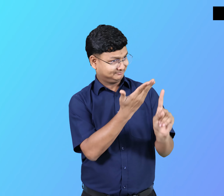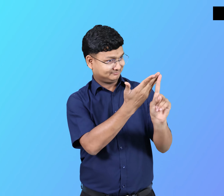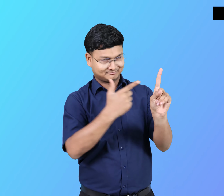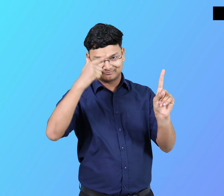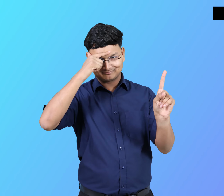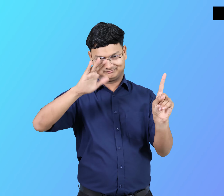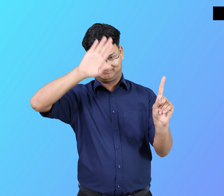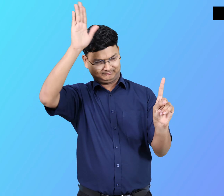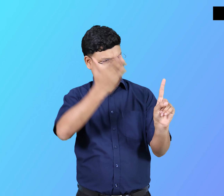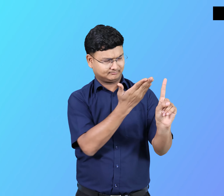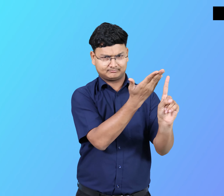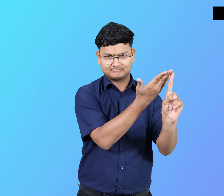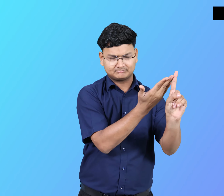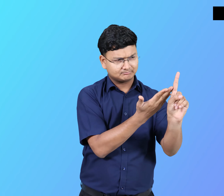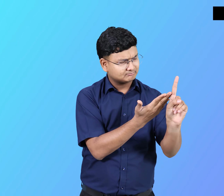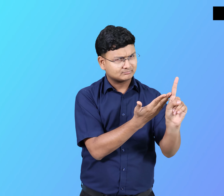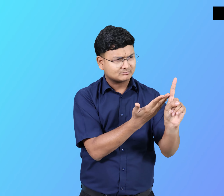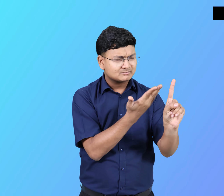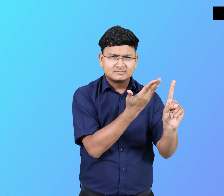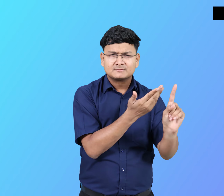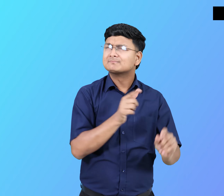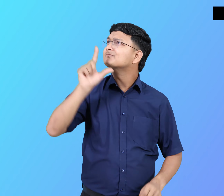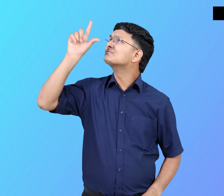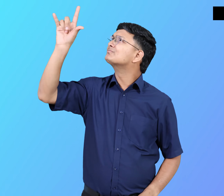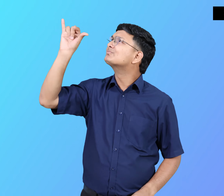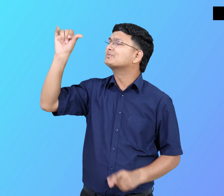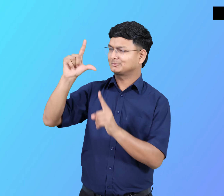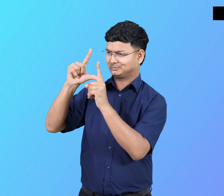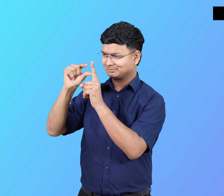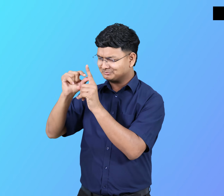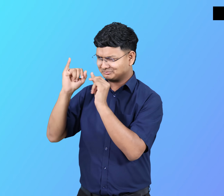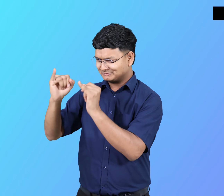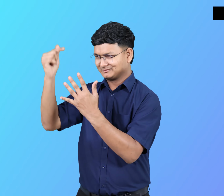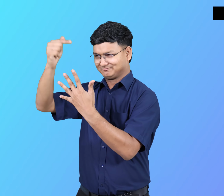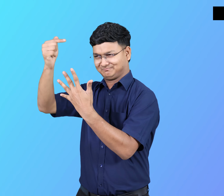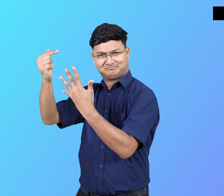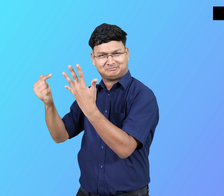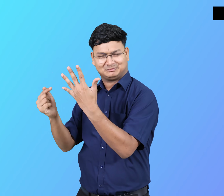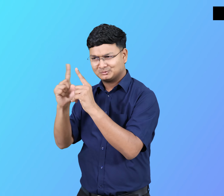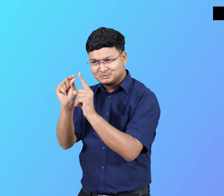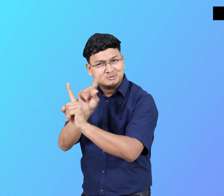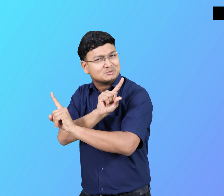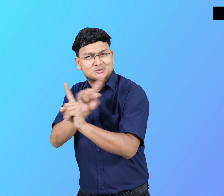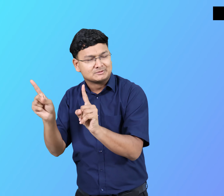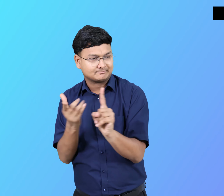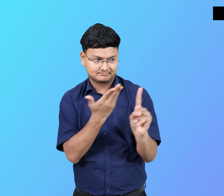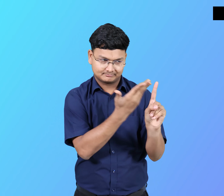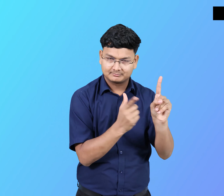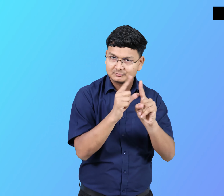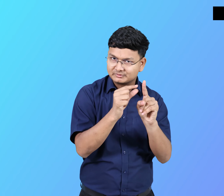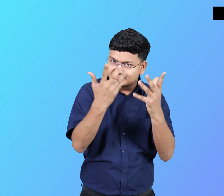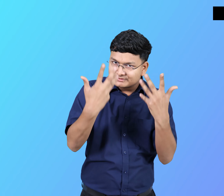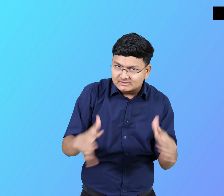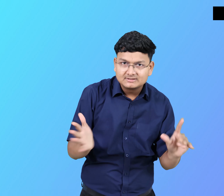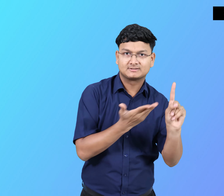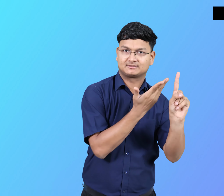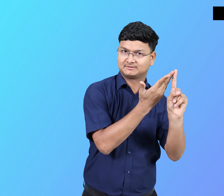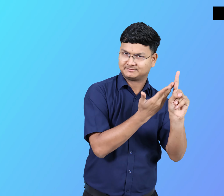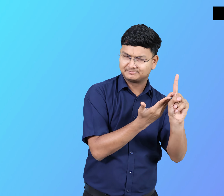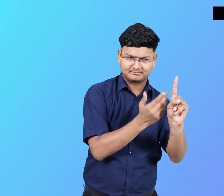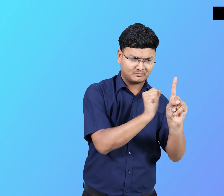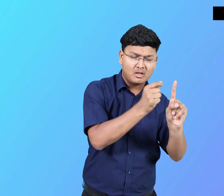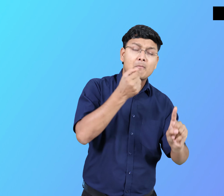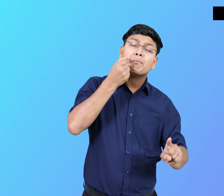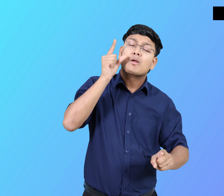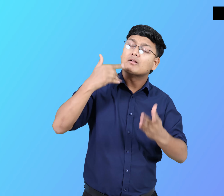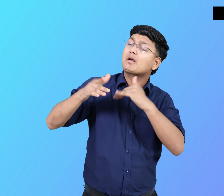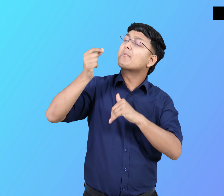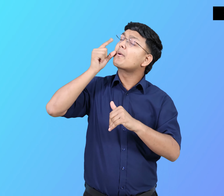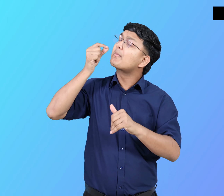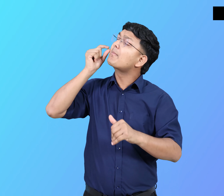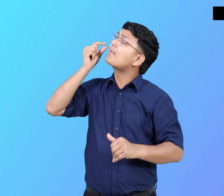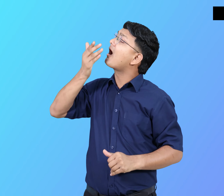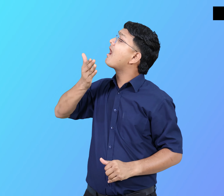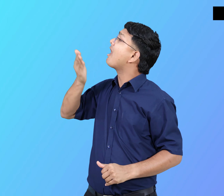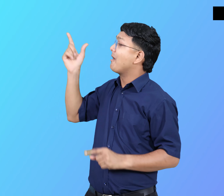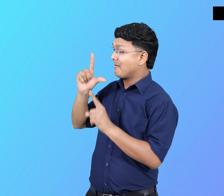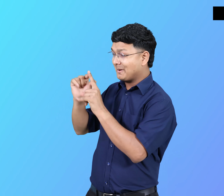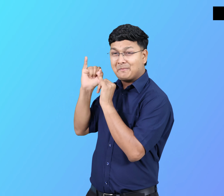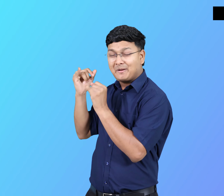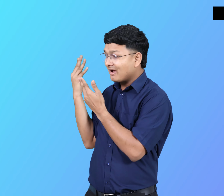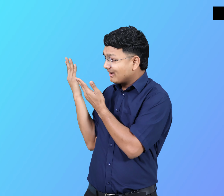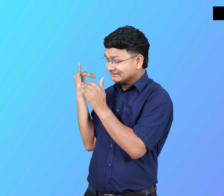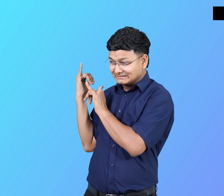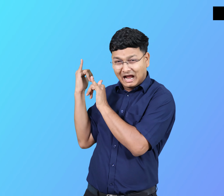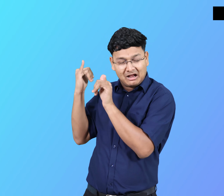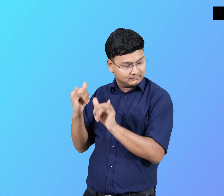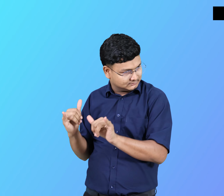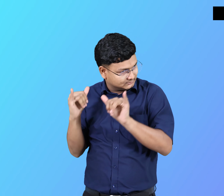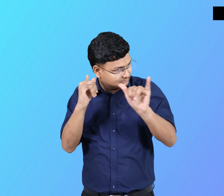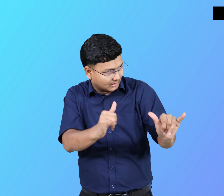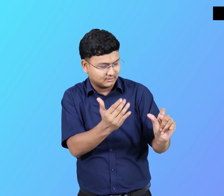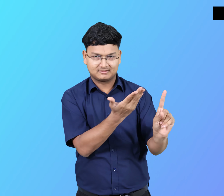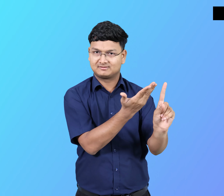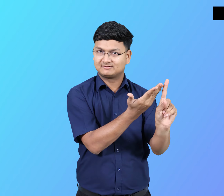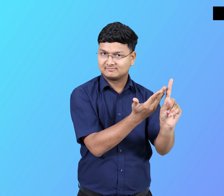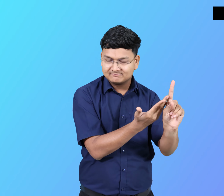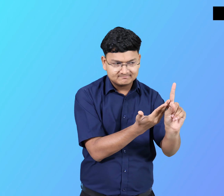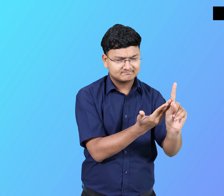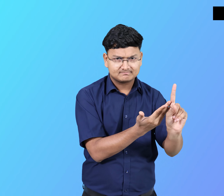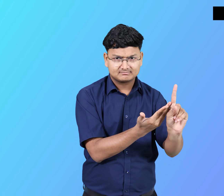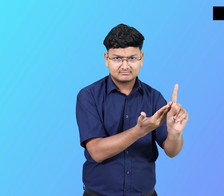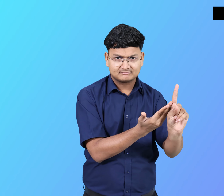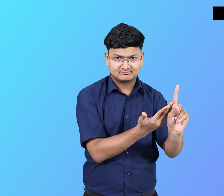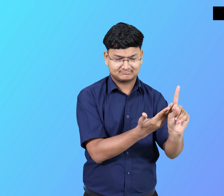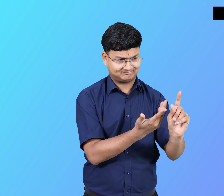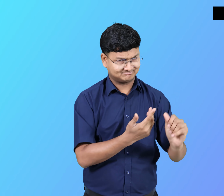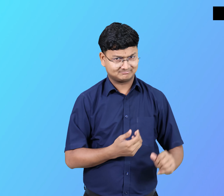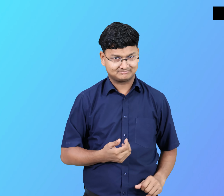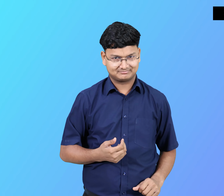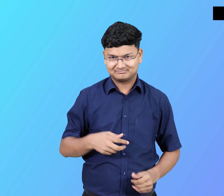Jehoahaz did what the LORD says is evil. He did all the same things that his ancestors had done.